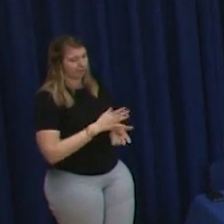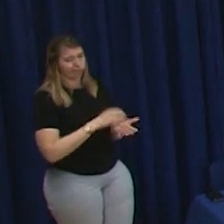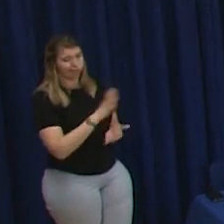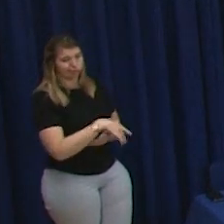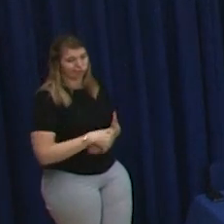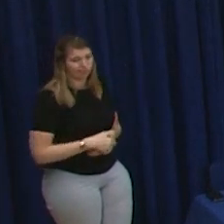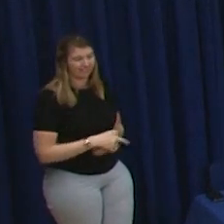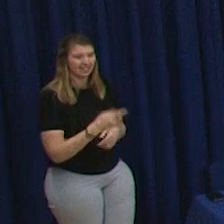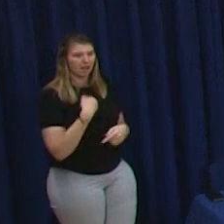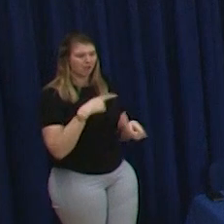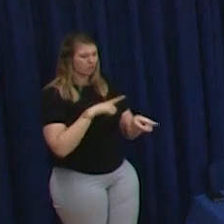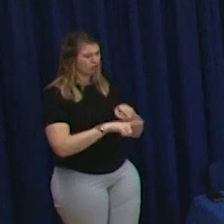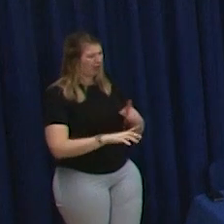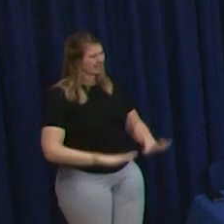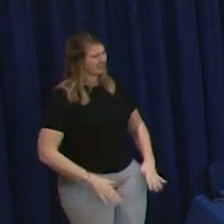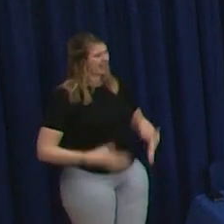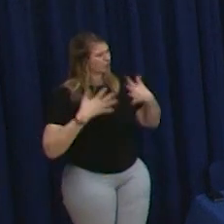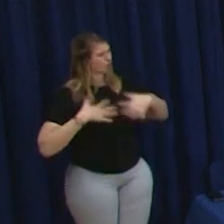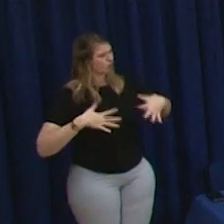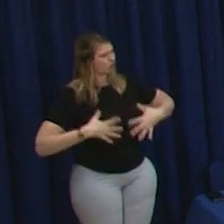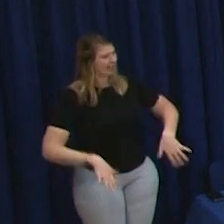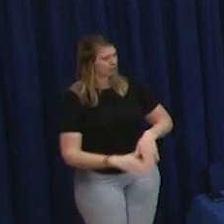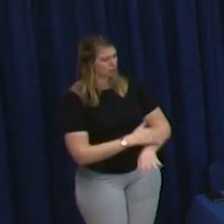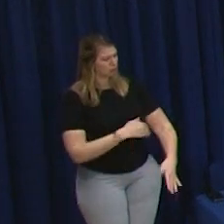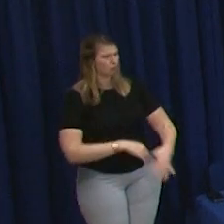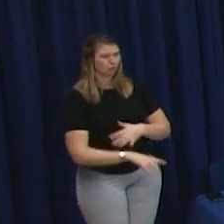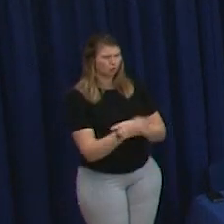shoes I don't know if anyone's come across this to be in the right mindset, I've tried,